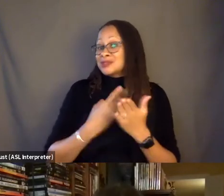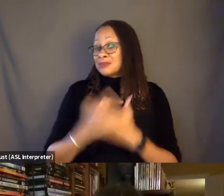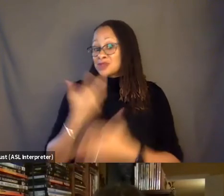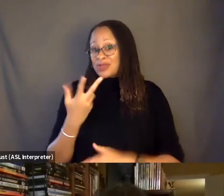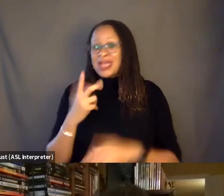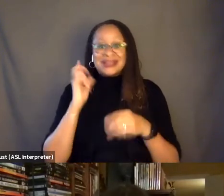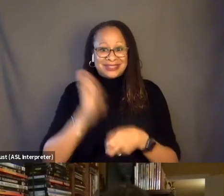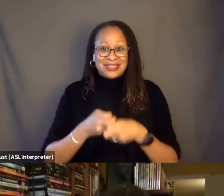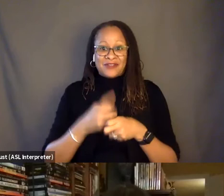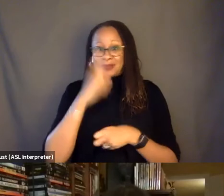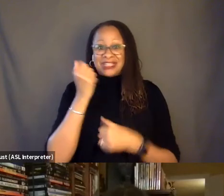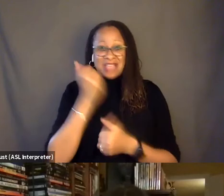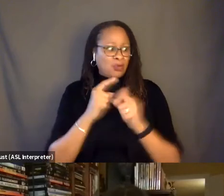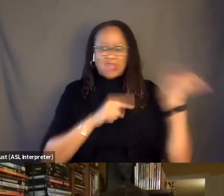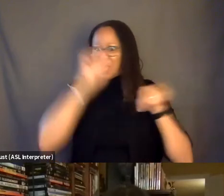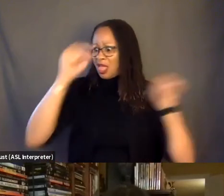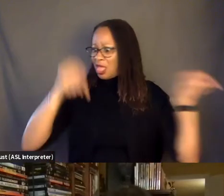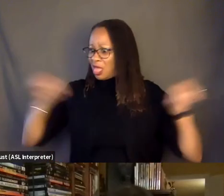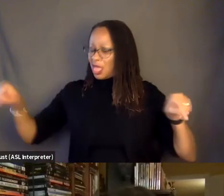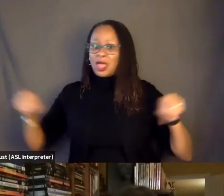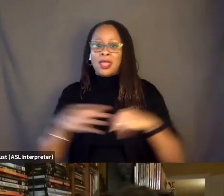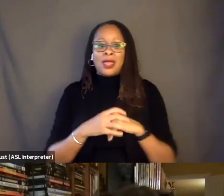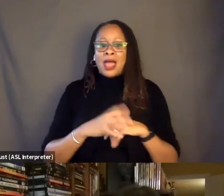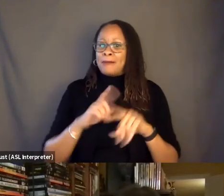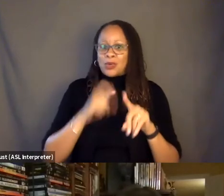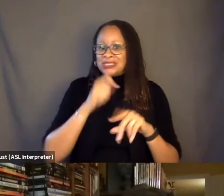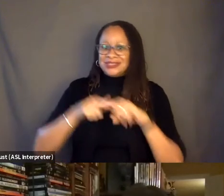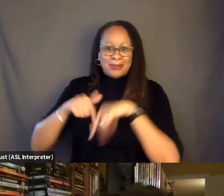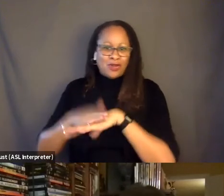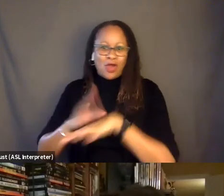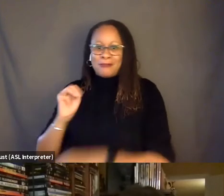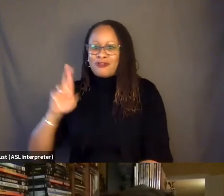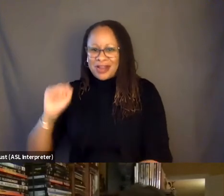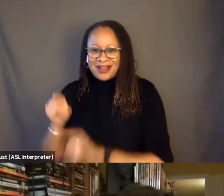because everyone is all over the place. But we didn't count on Maria being like, you know,